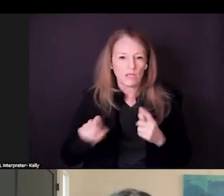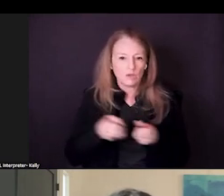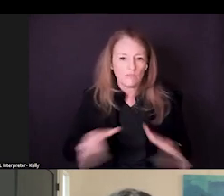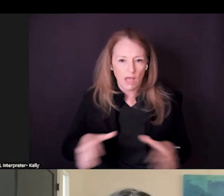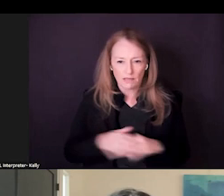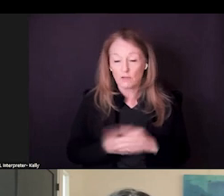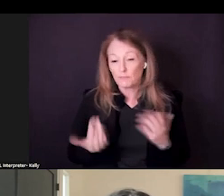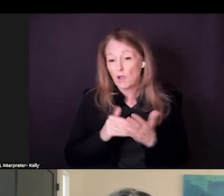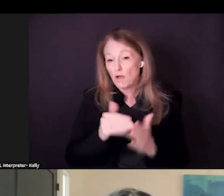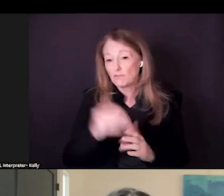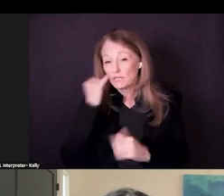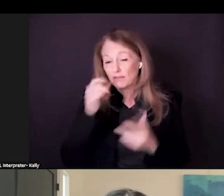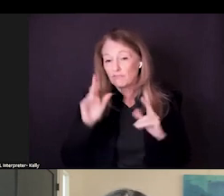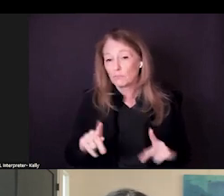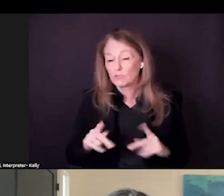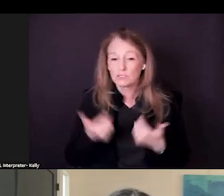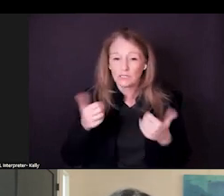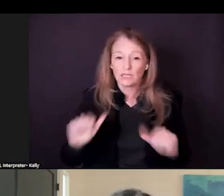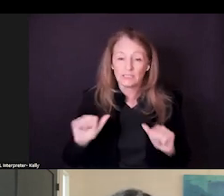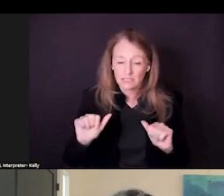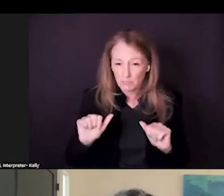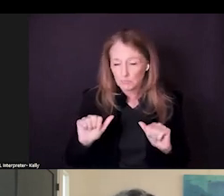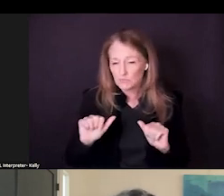SUICIDE, IT IS NOT A ONE DAY EVENT. IT COULD BE A WEEK, TWO